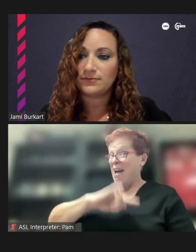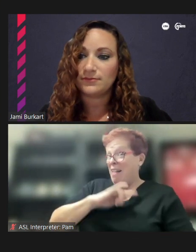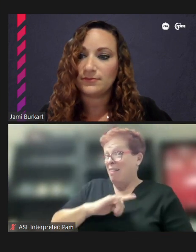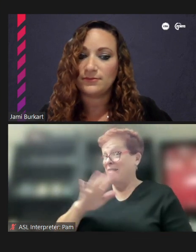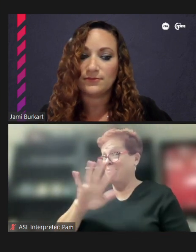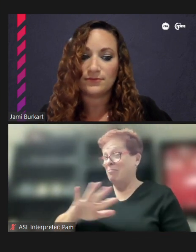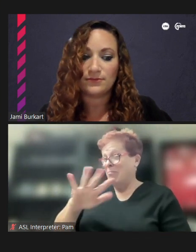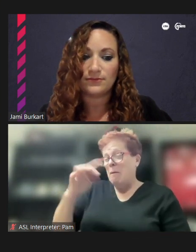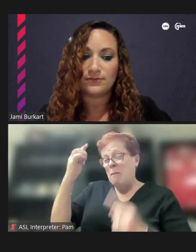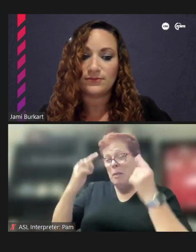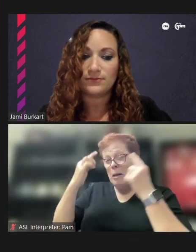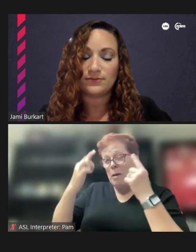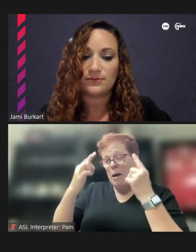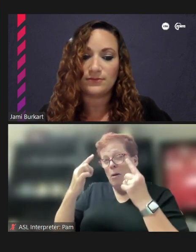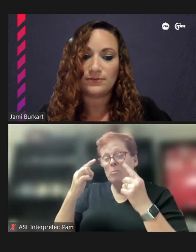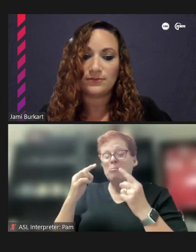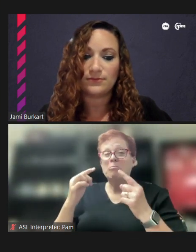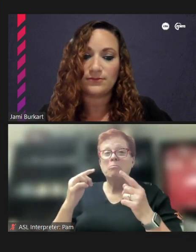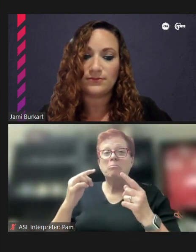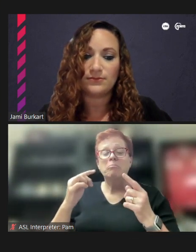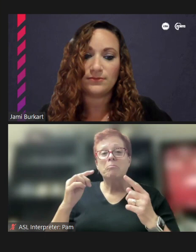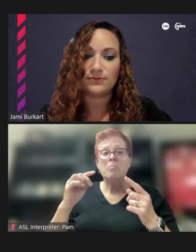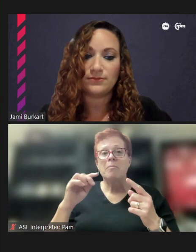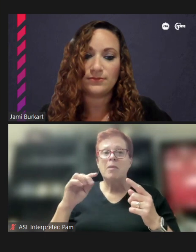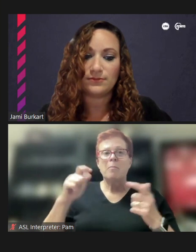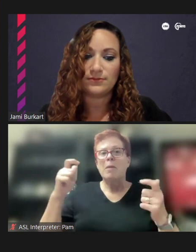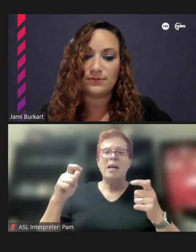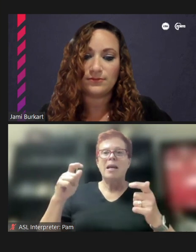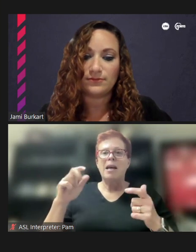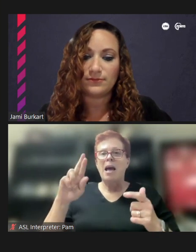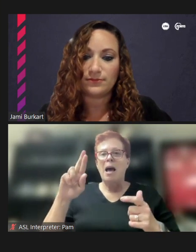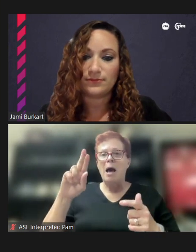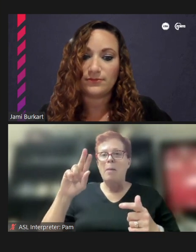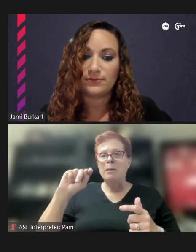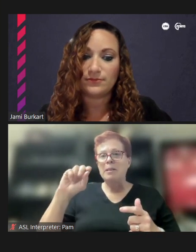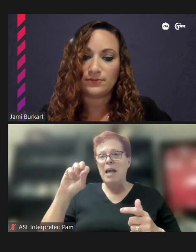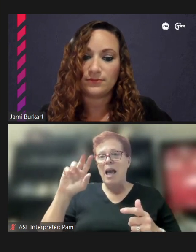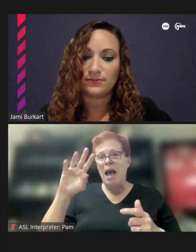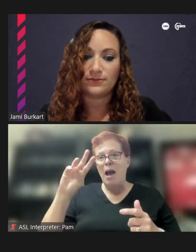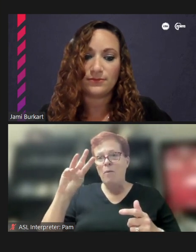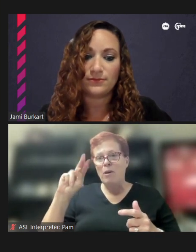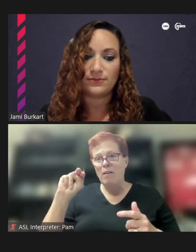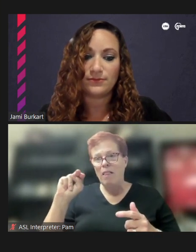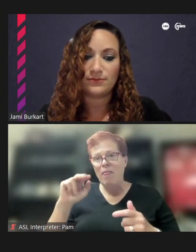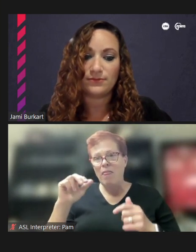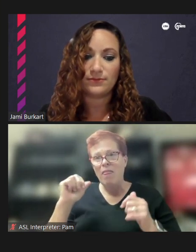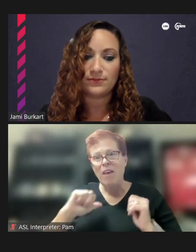about -- there's the big Uptown Theater, there's the Aragon. there's the Riviera, there's